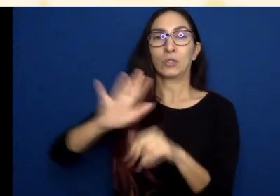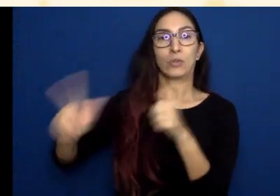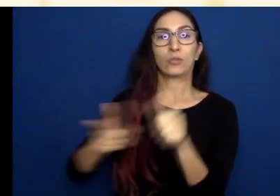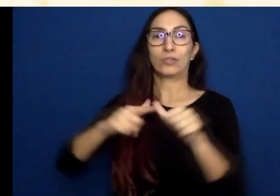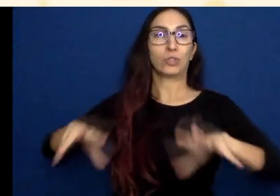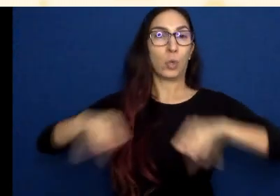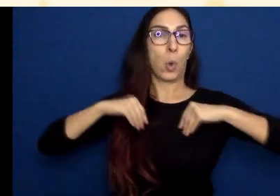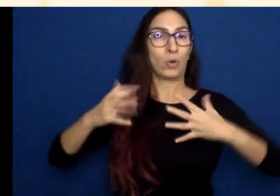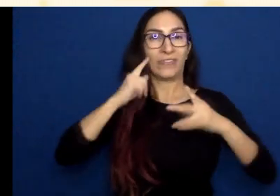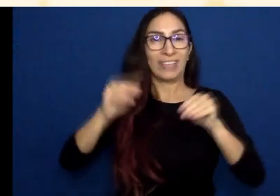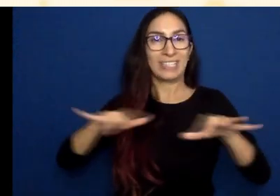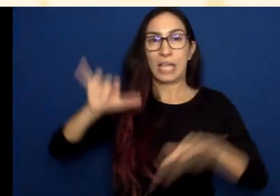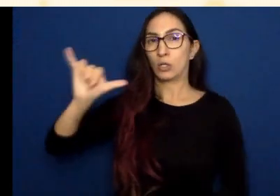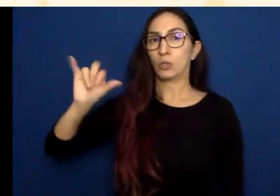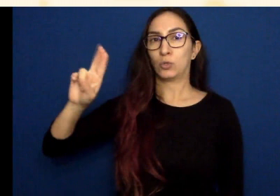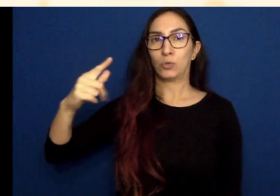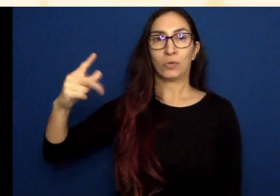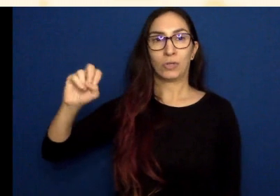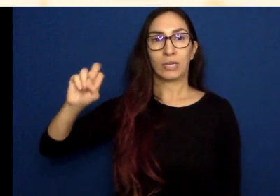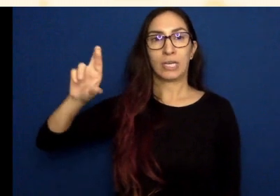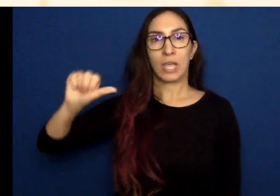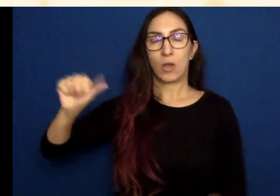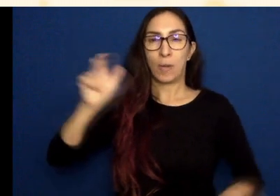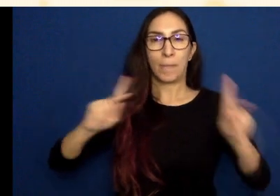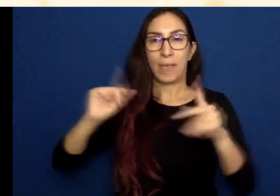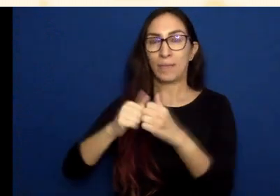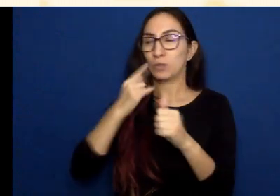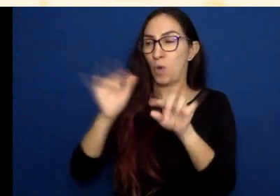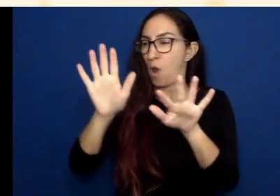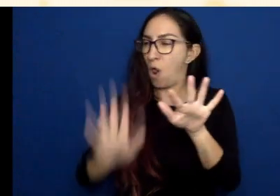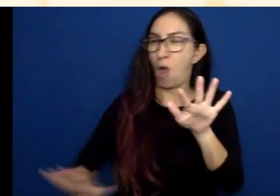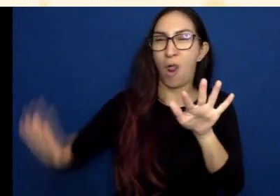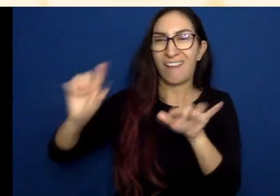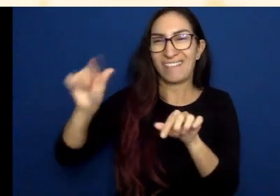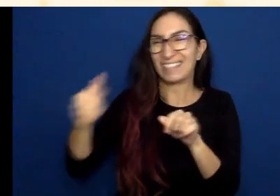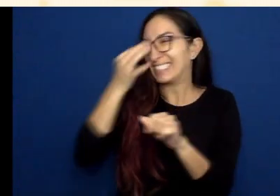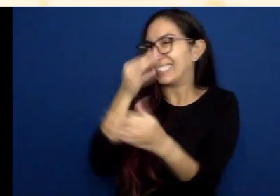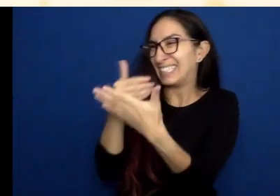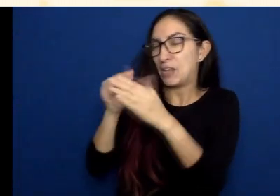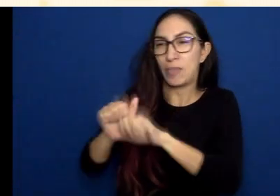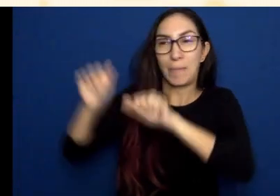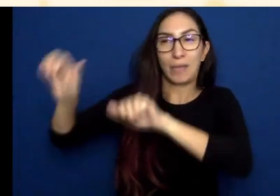And we can maybe send that out to... I'll put it on the Slack channel as well. So thank you very much for having me.